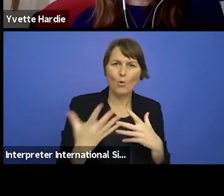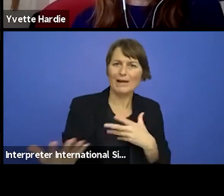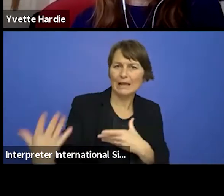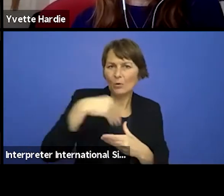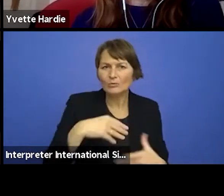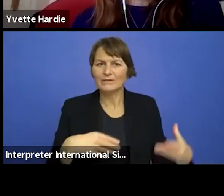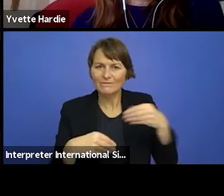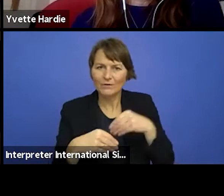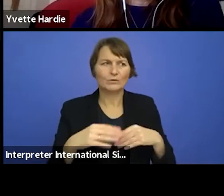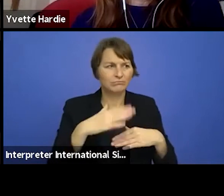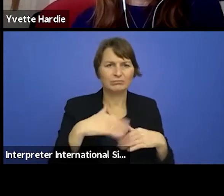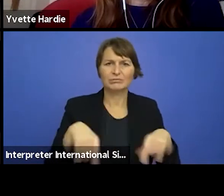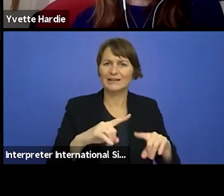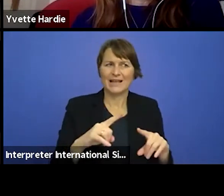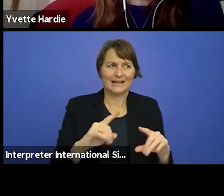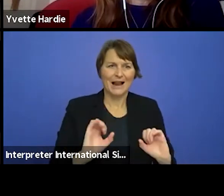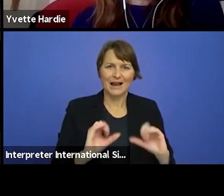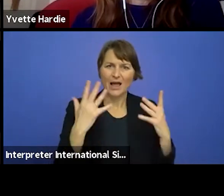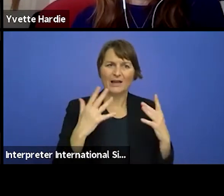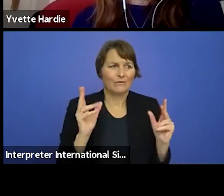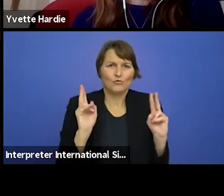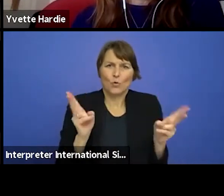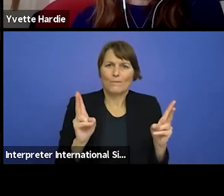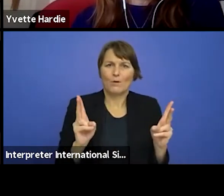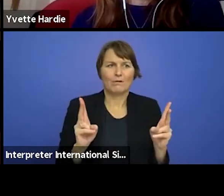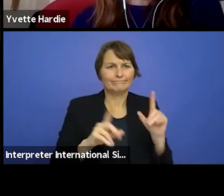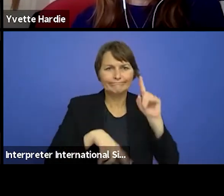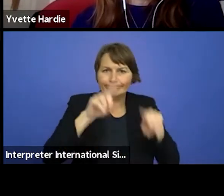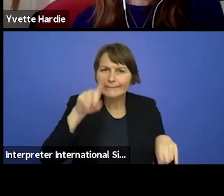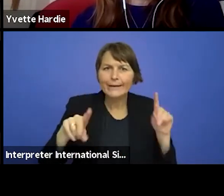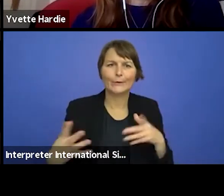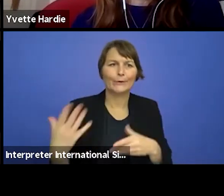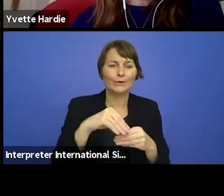like inclusive as part of our life. Inclusive not as like oh look we're including somebody and we